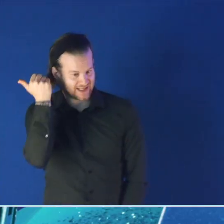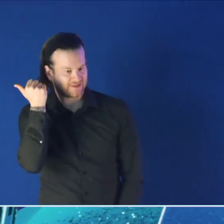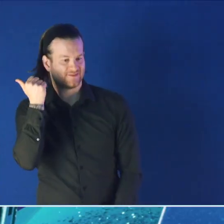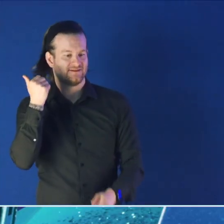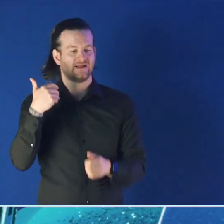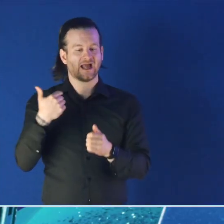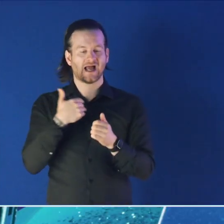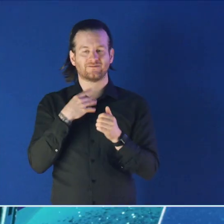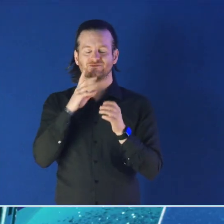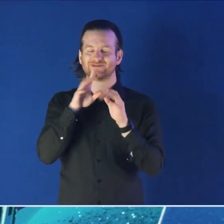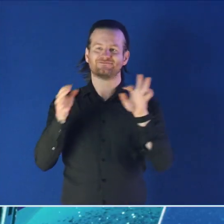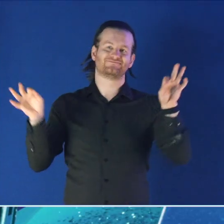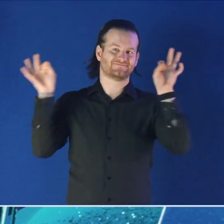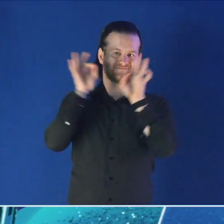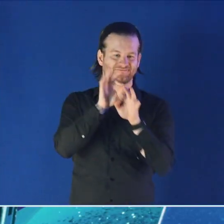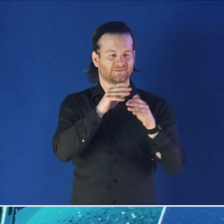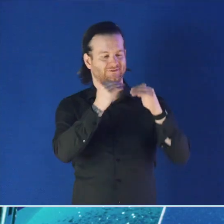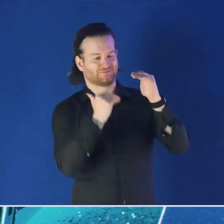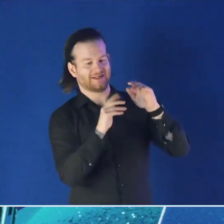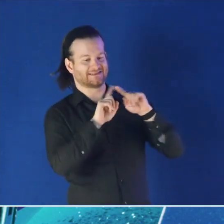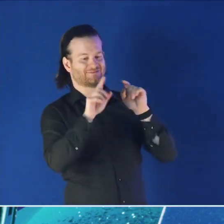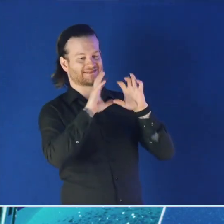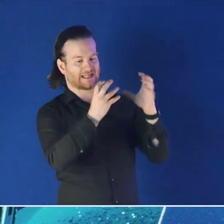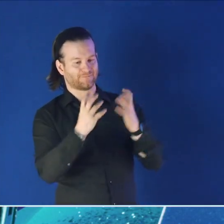There aren't very many arenas that account for the hard of hearing.